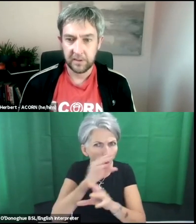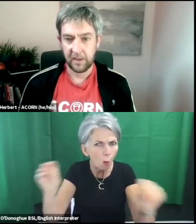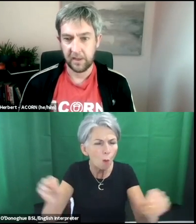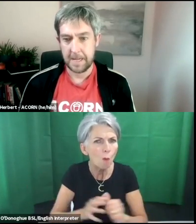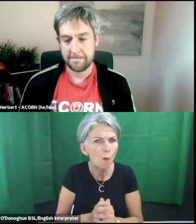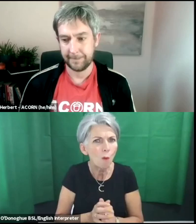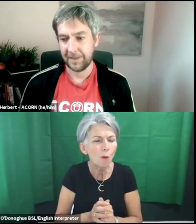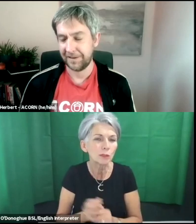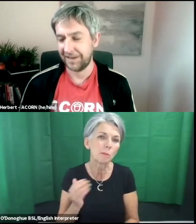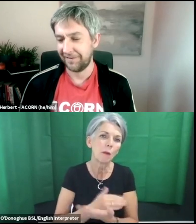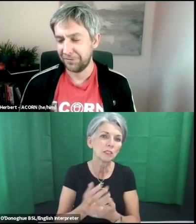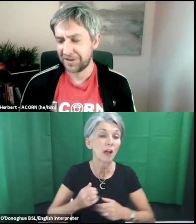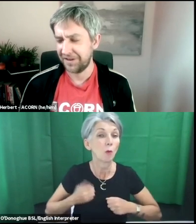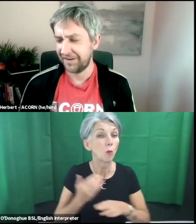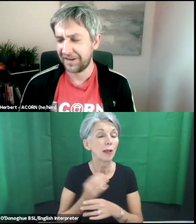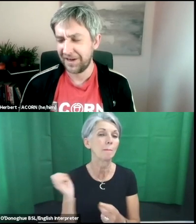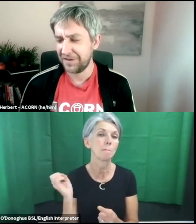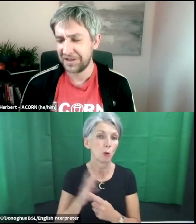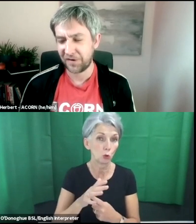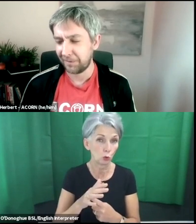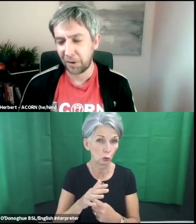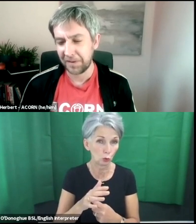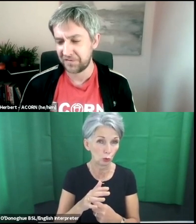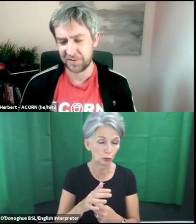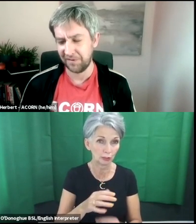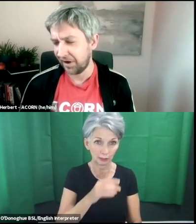And I think I once heard, I forget who this is- probably I'm robbing this from